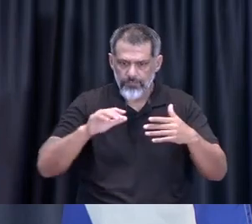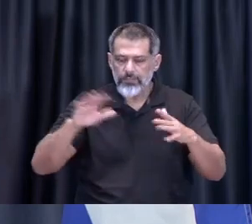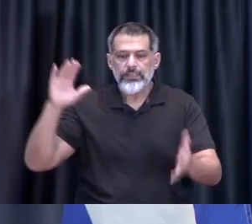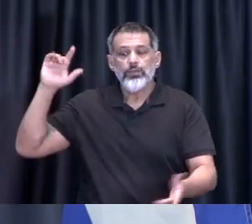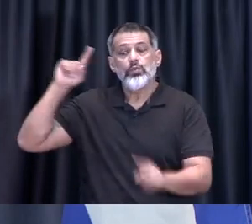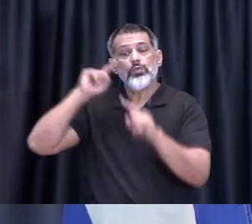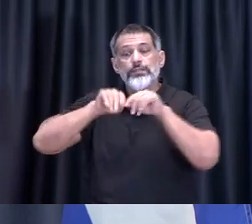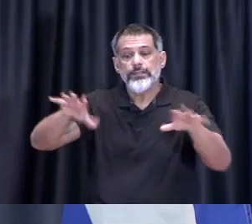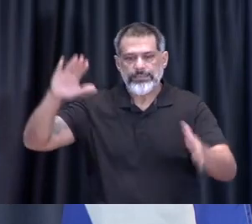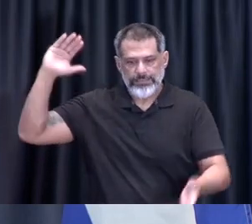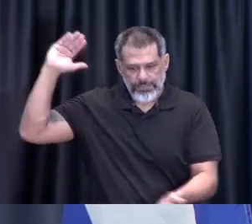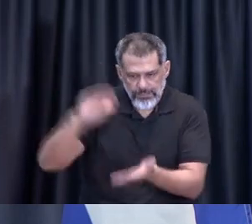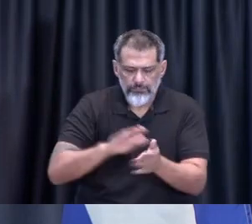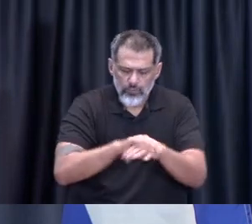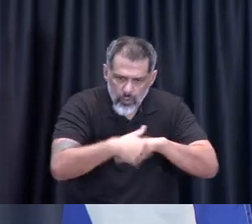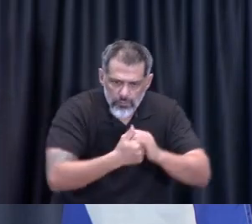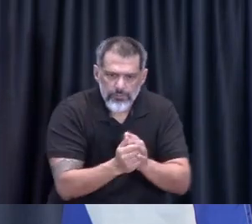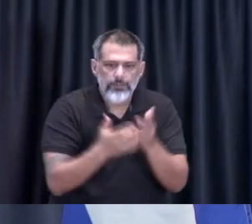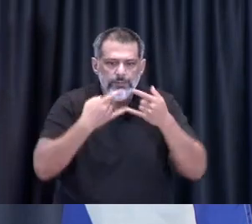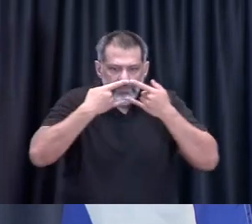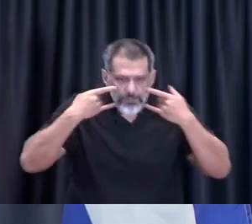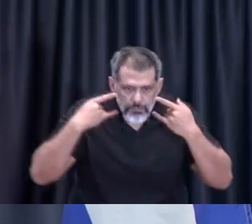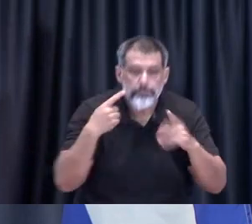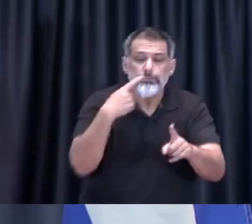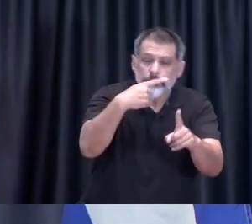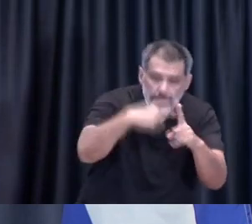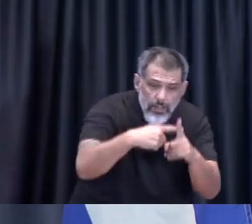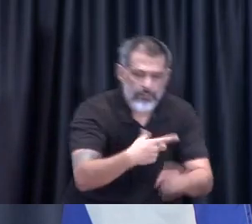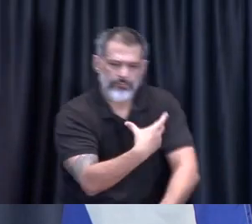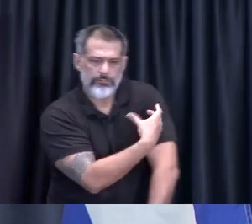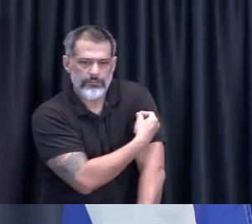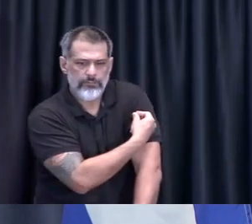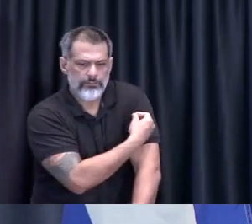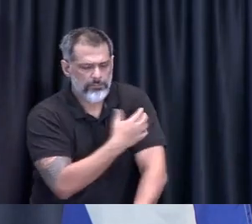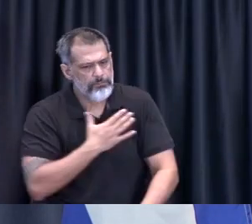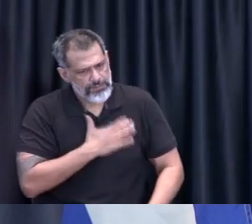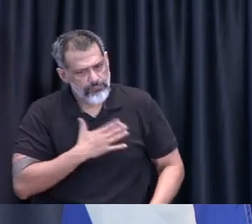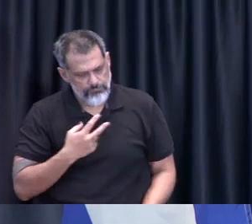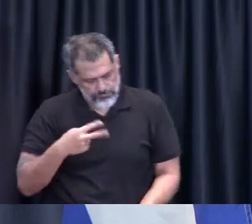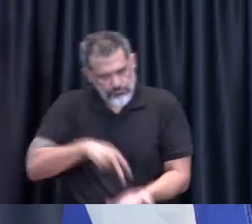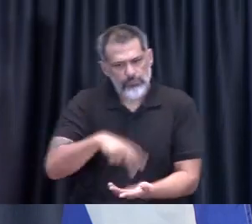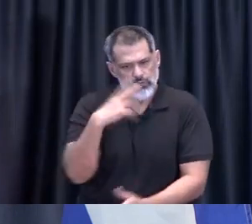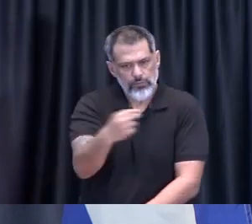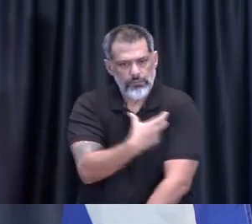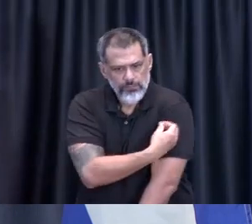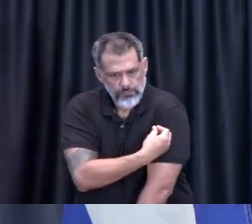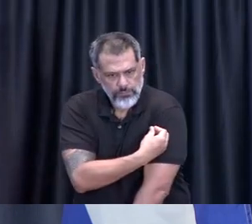Part of that will be getting vaccine for those who have yet to get vaccine or eligible for subsequent doses.